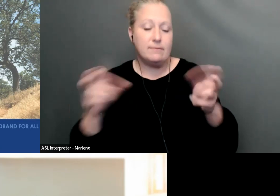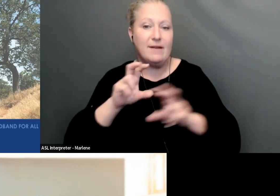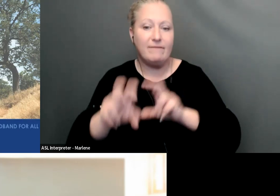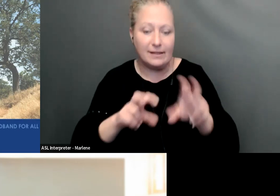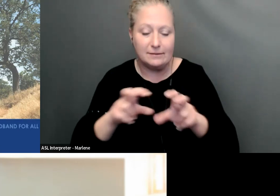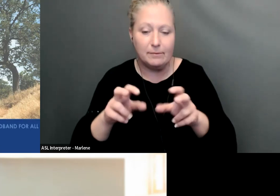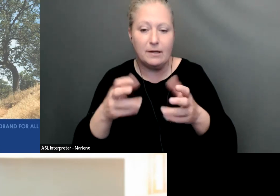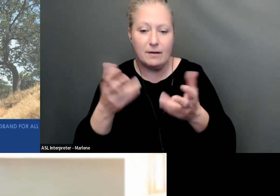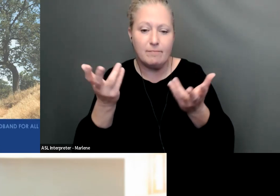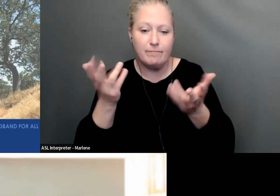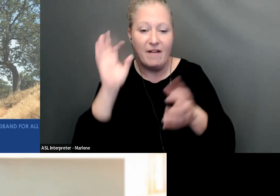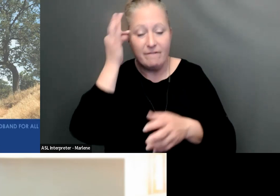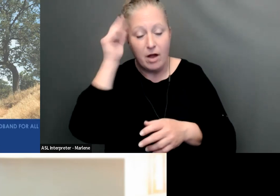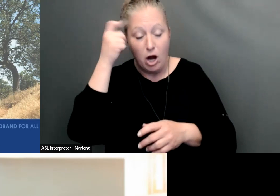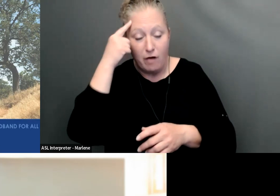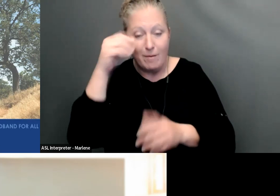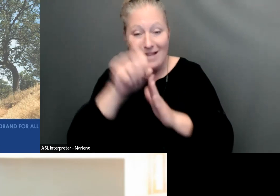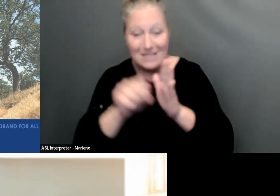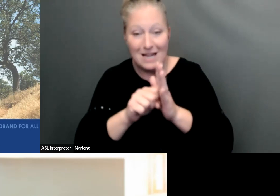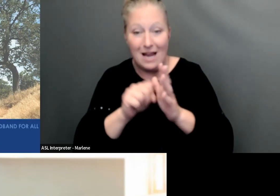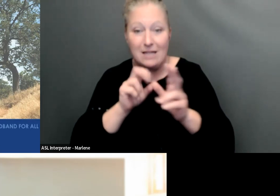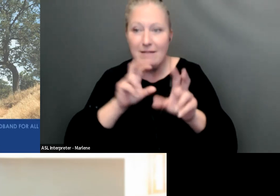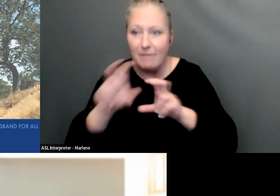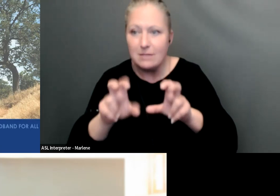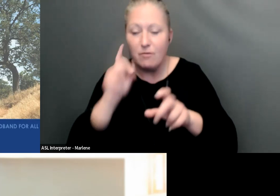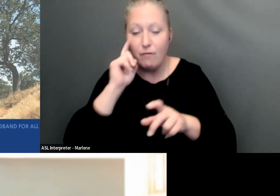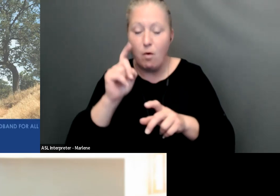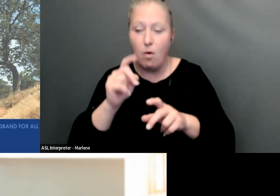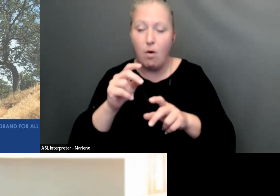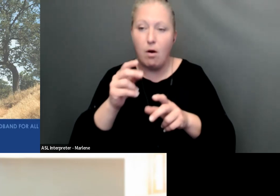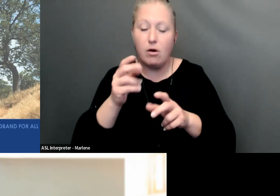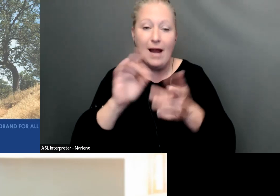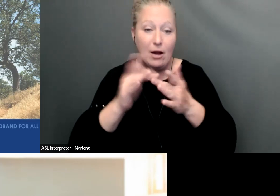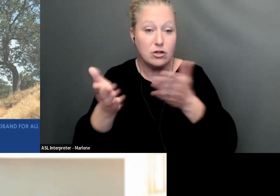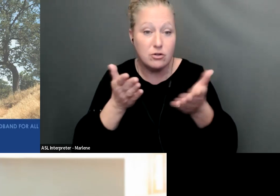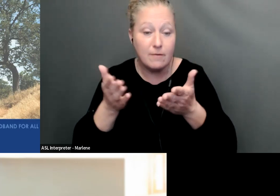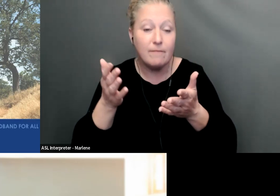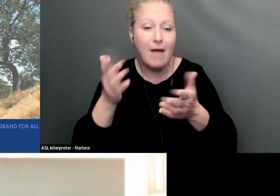that the Federal Government and States are making in broadband is that, how do we ensure that